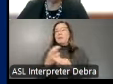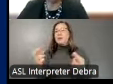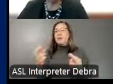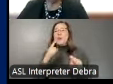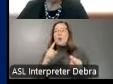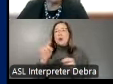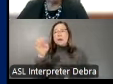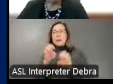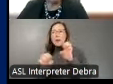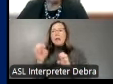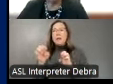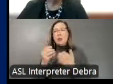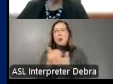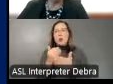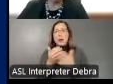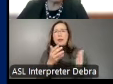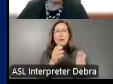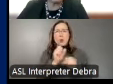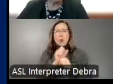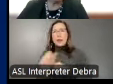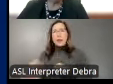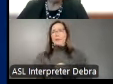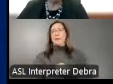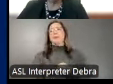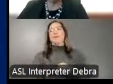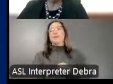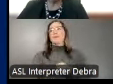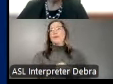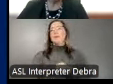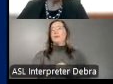in new ways of working. We're reviewing our guidelines and making adjustments that are